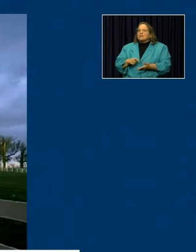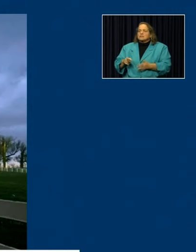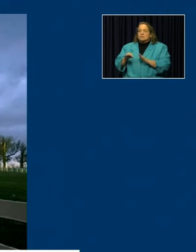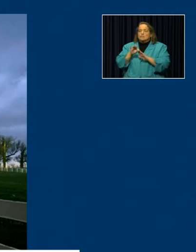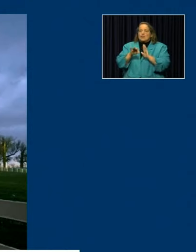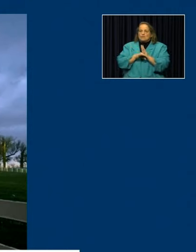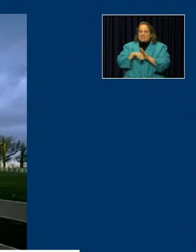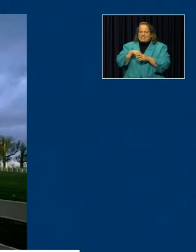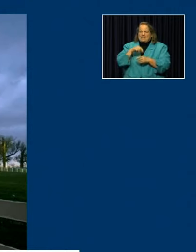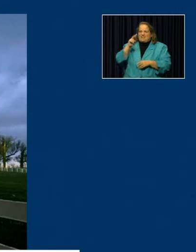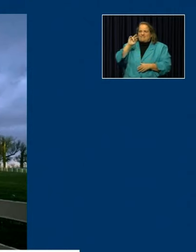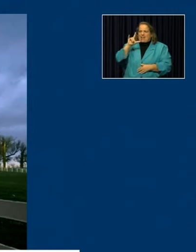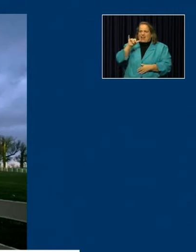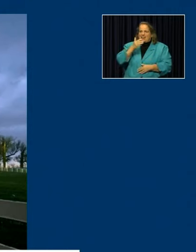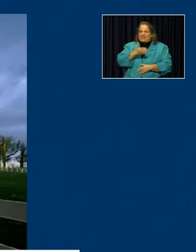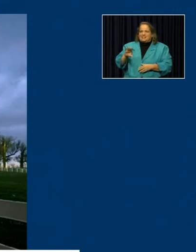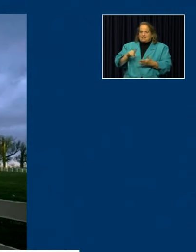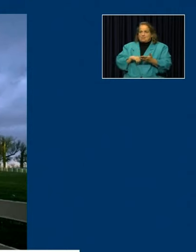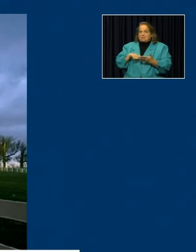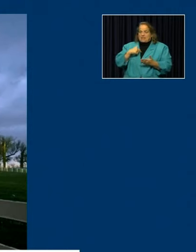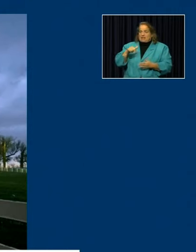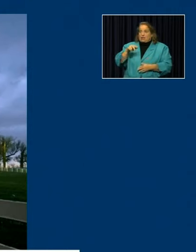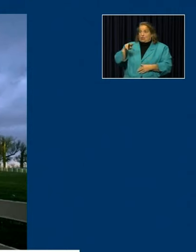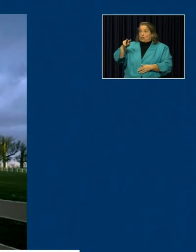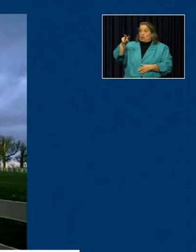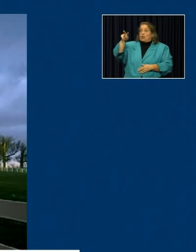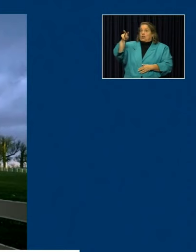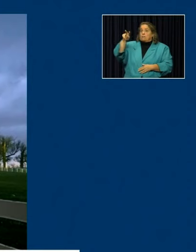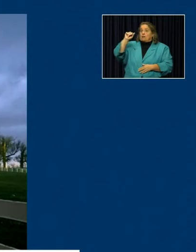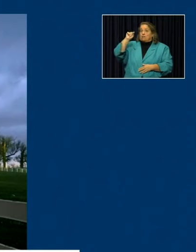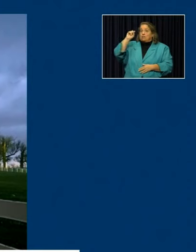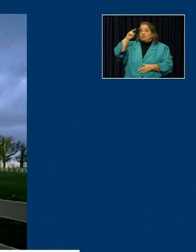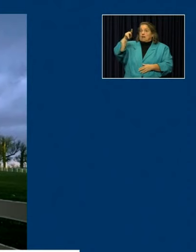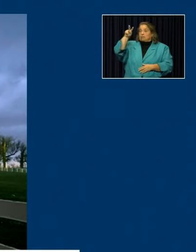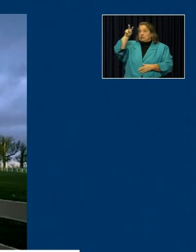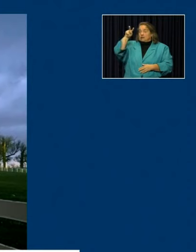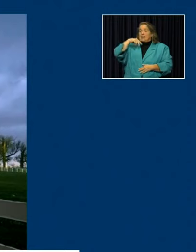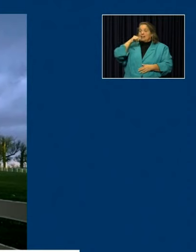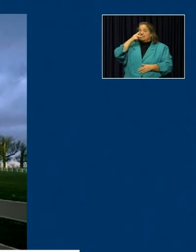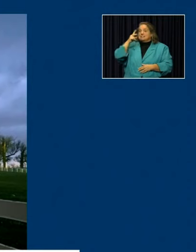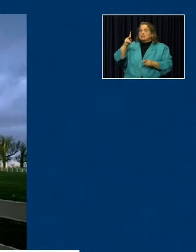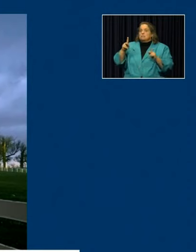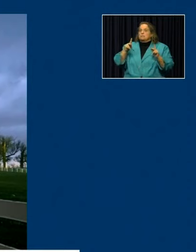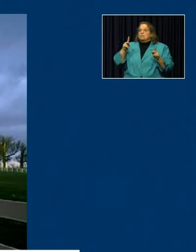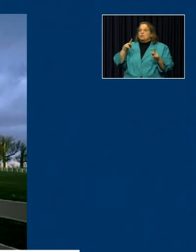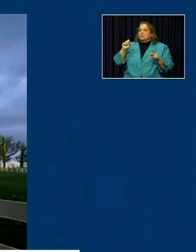EVER BEFORE AND THIS HAS NEVER BEEN MORE IMPORTANT BECAUSE OUR KIDS NEED TO BE ACTIVE, THEY NEED TO BE INTELLECTUALLY